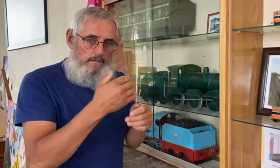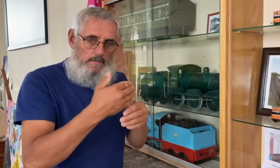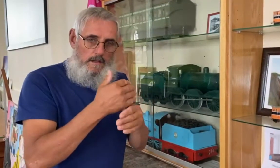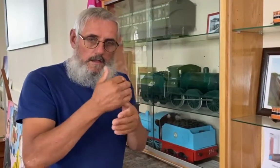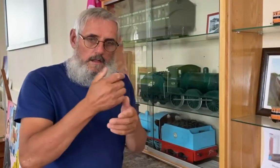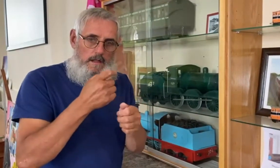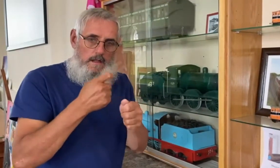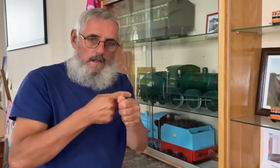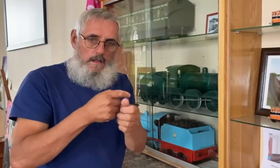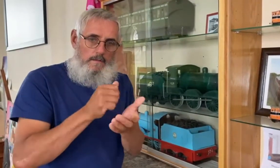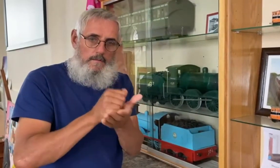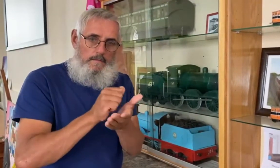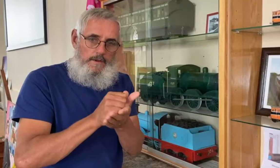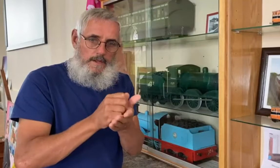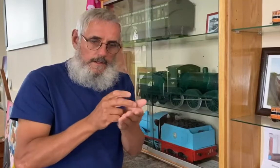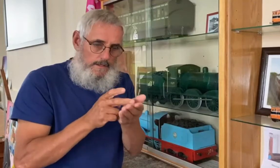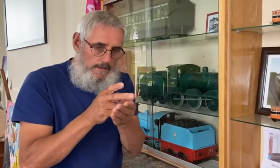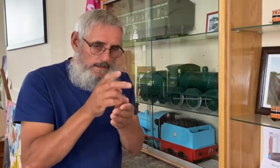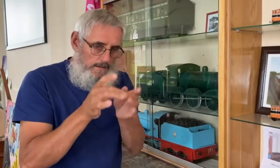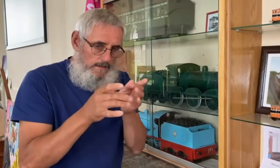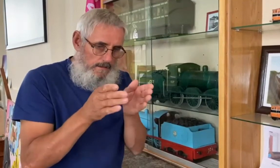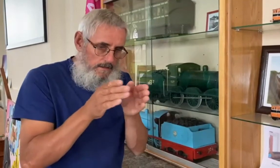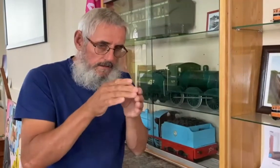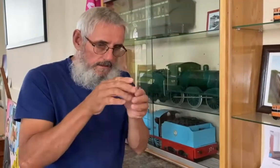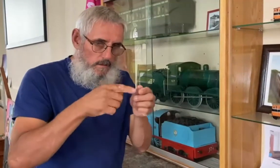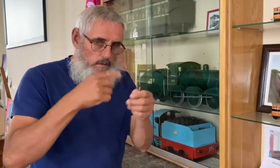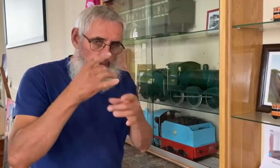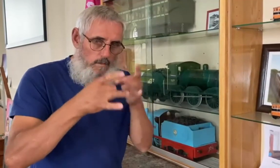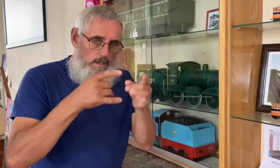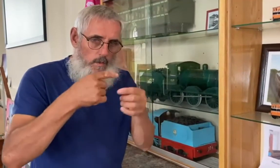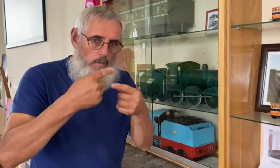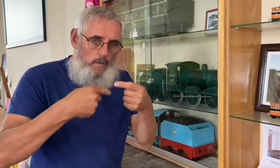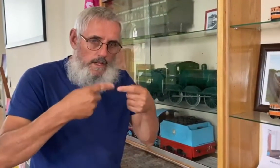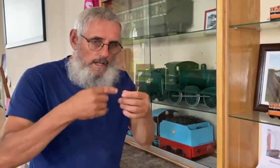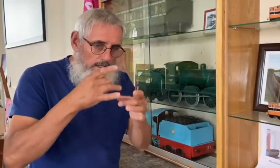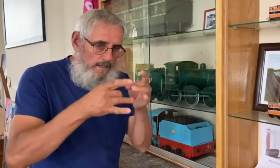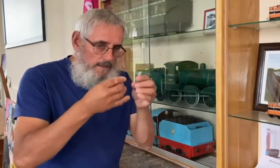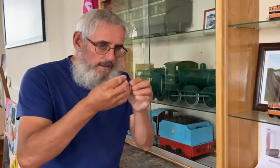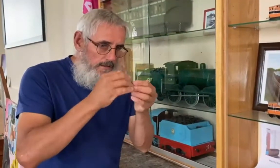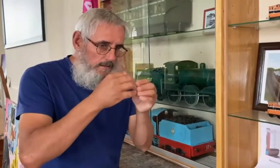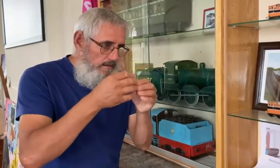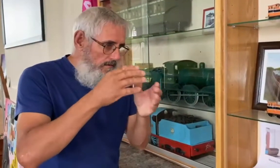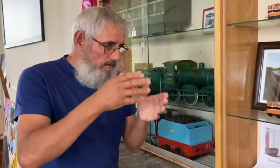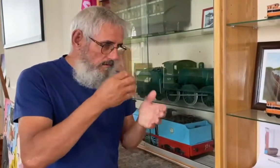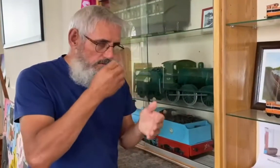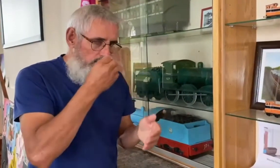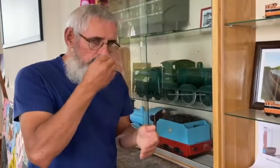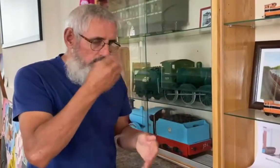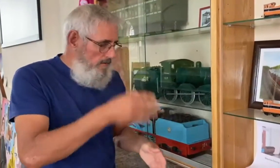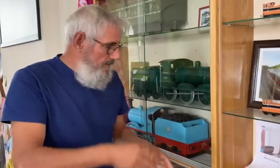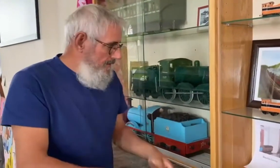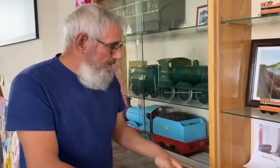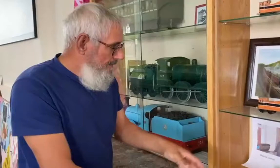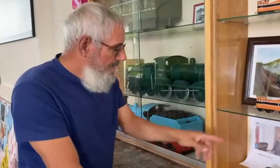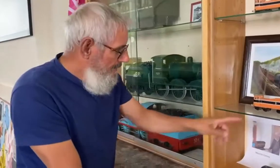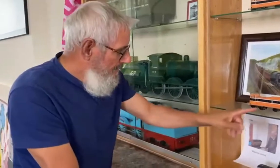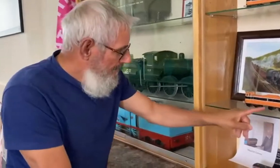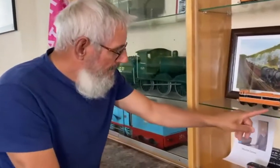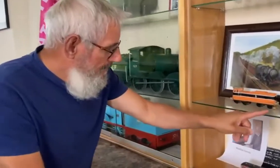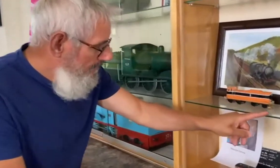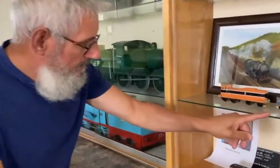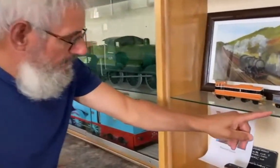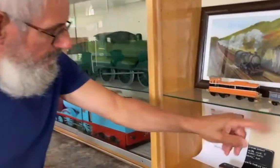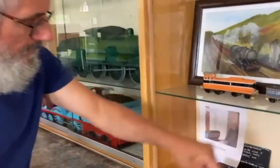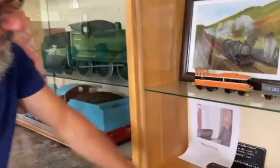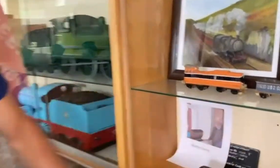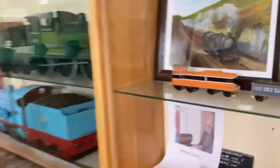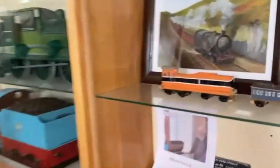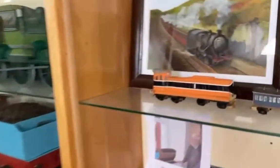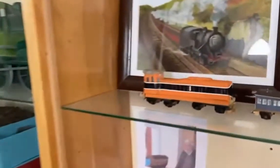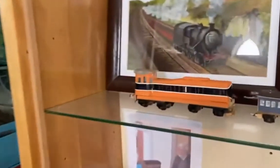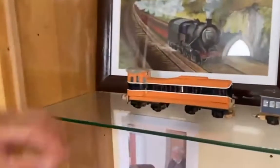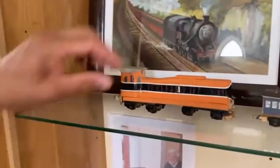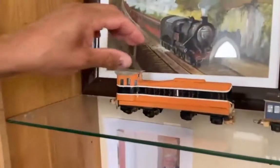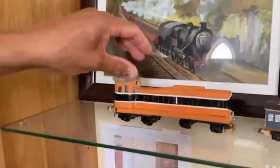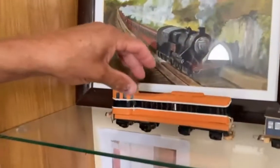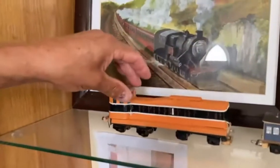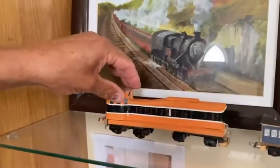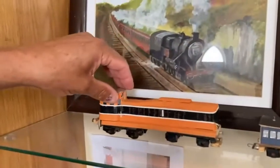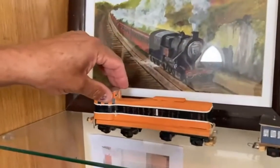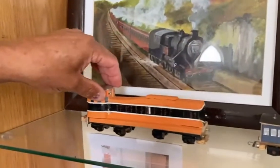cutting and assembling all the pieces together - they're stunning.